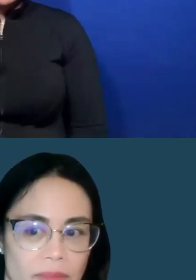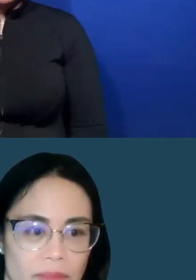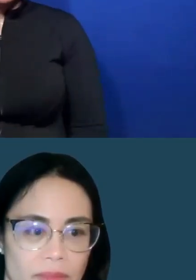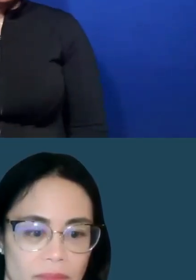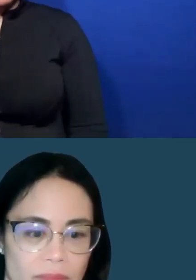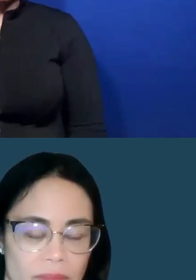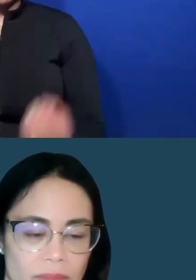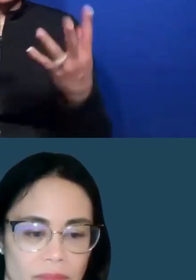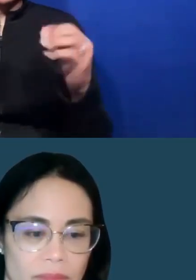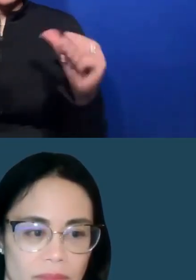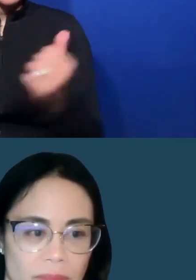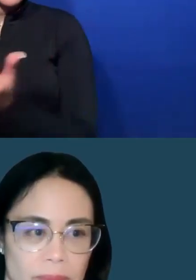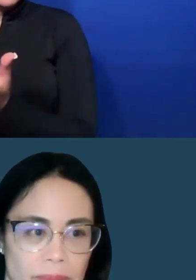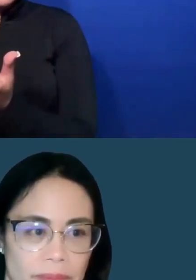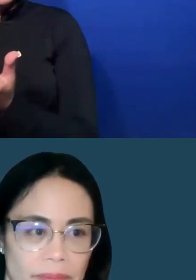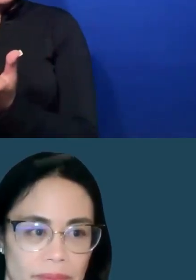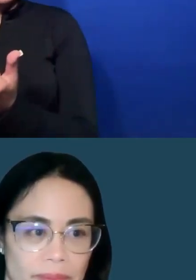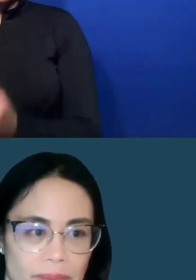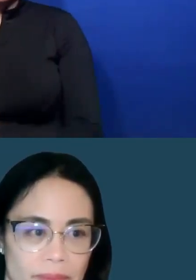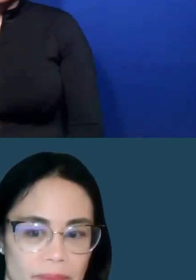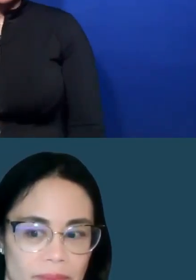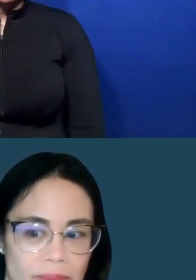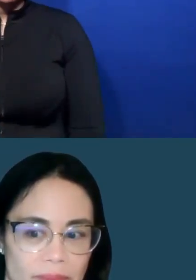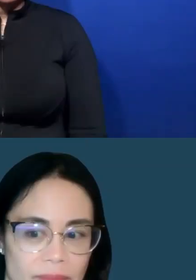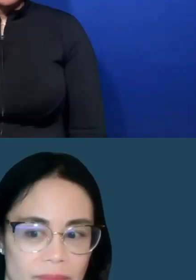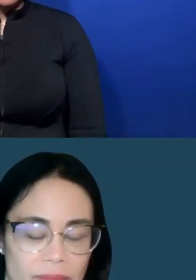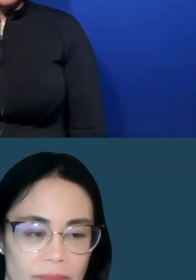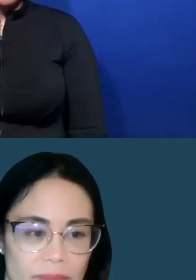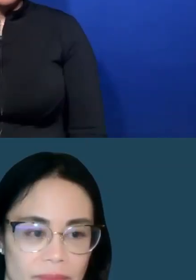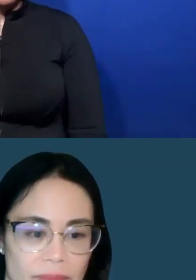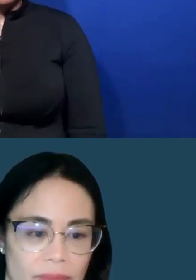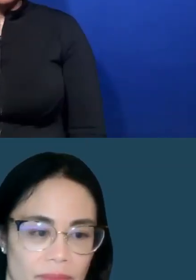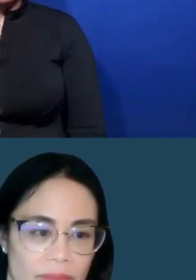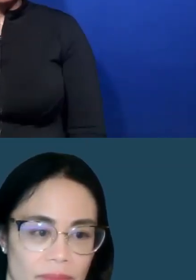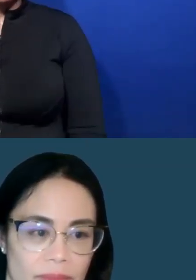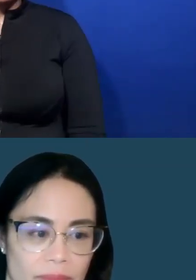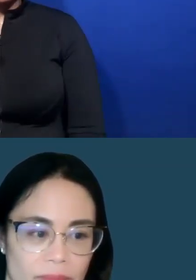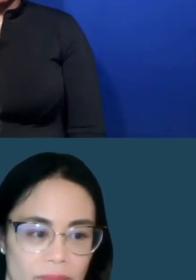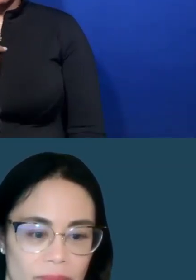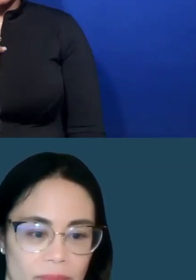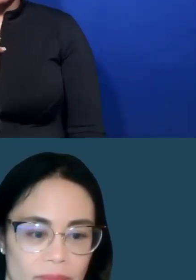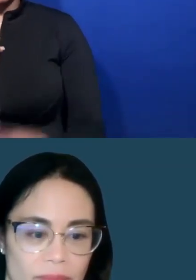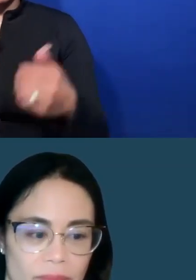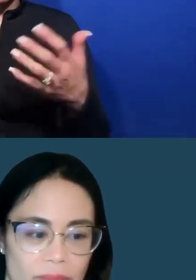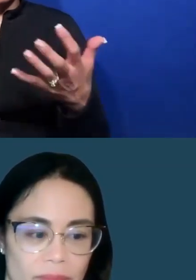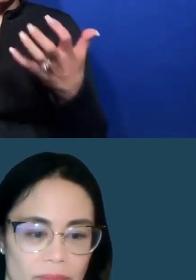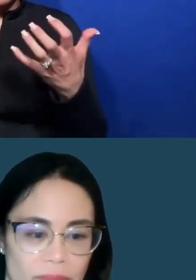because that is wrong and killed it, because I would not kill others who don't get the work